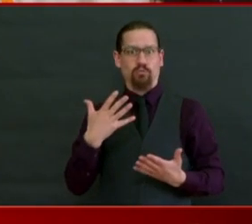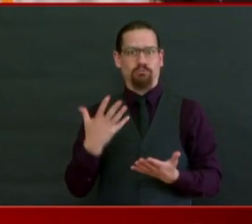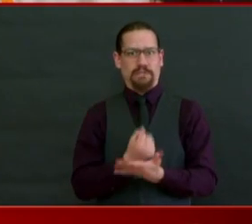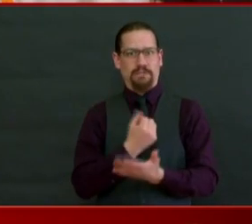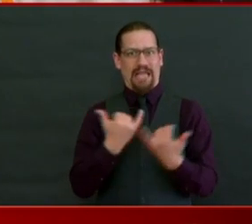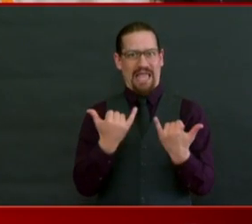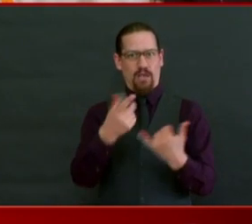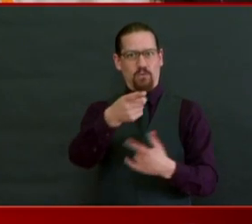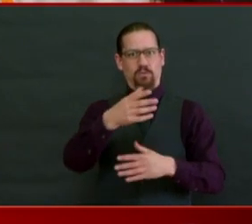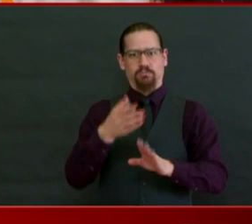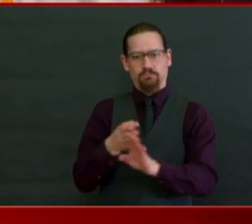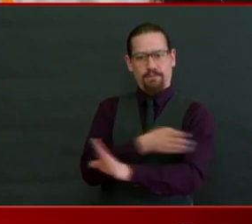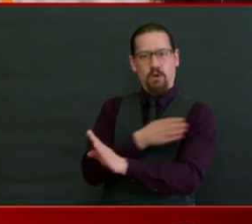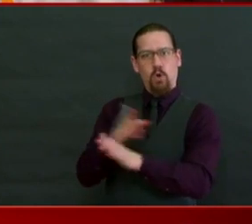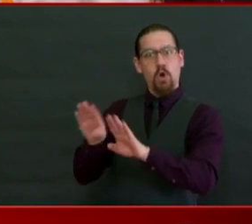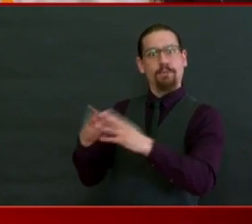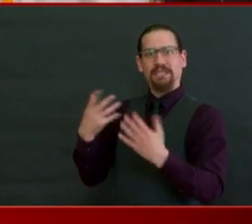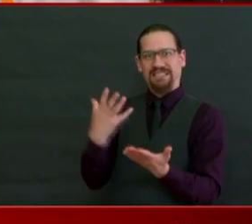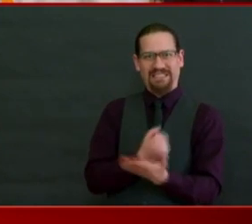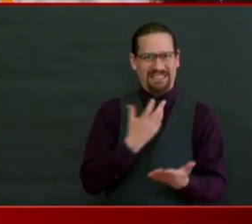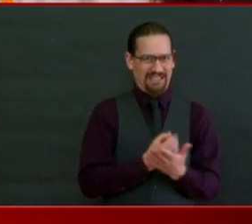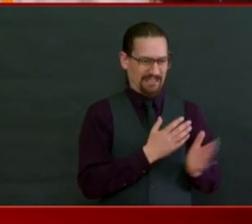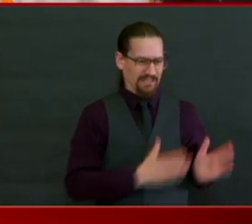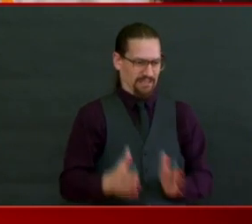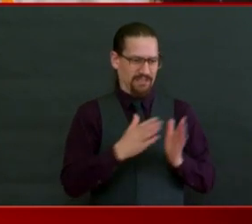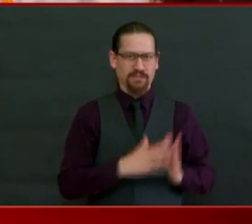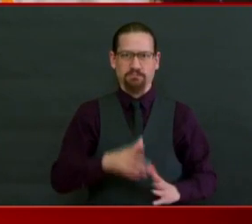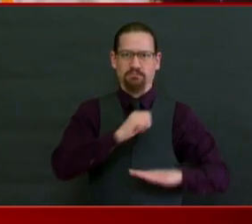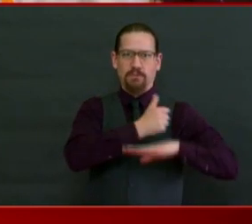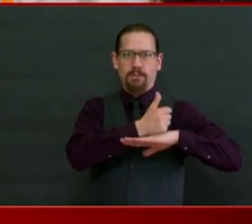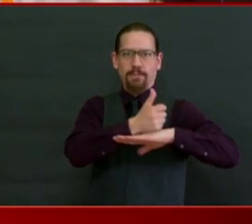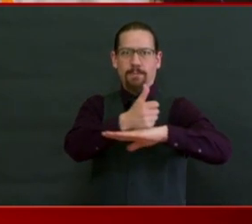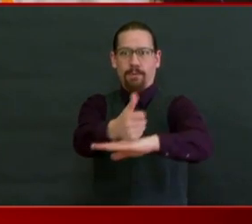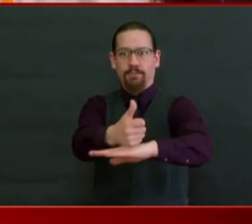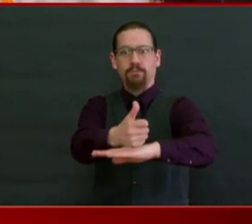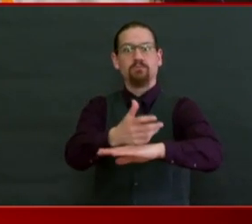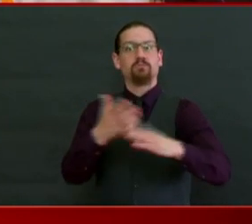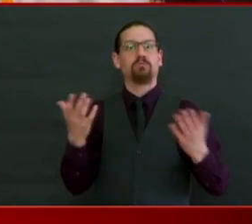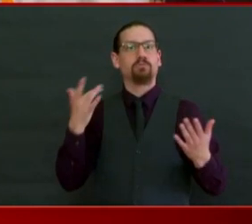RESERVATION SYSTEM. THIS IS A GREAT OPPORTUNITY TO